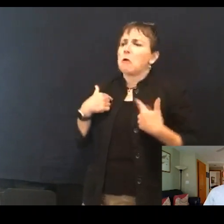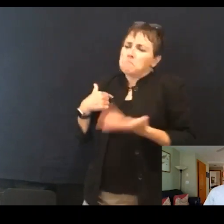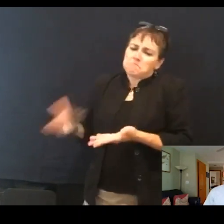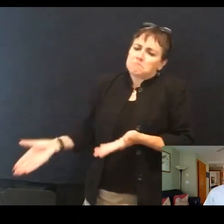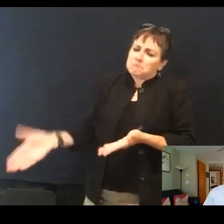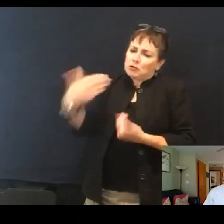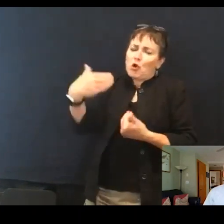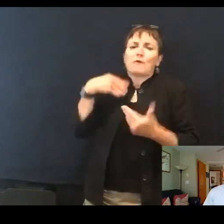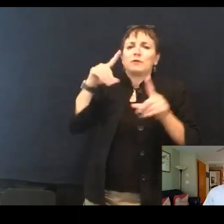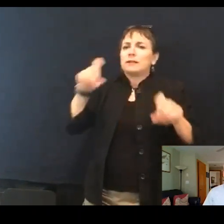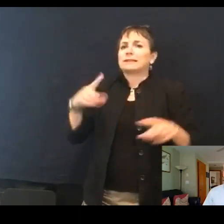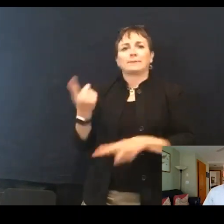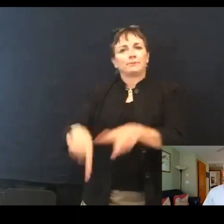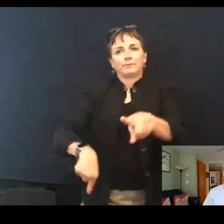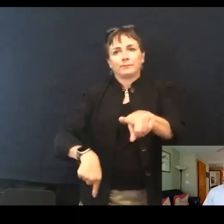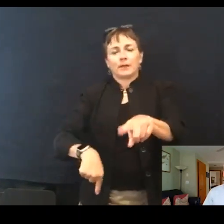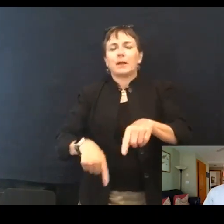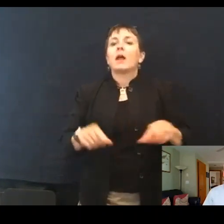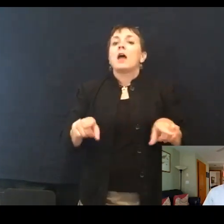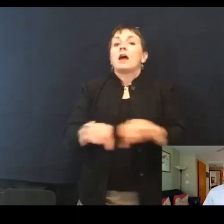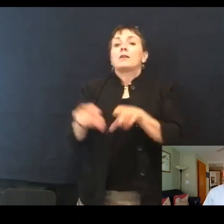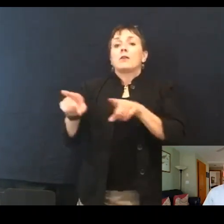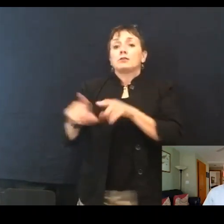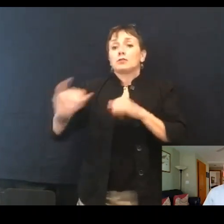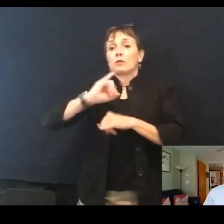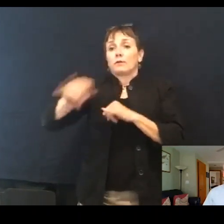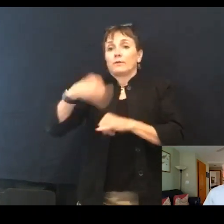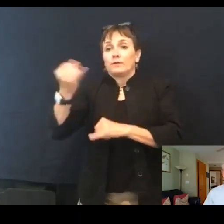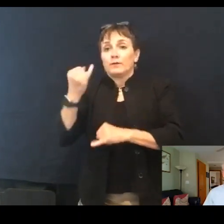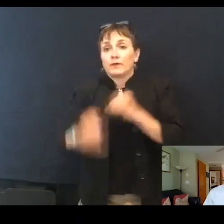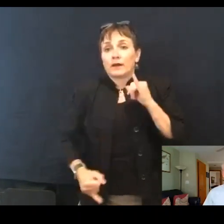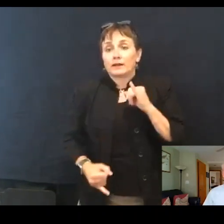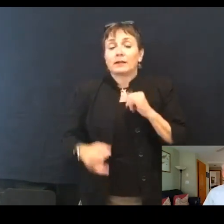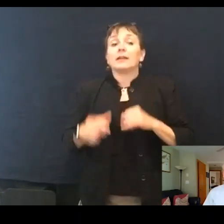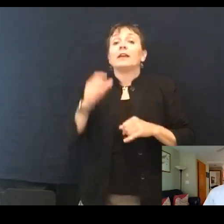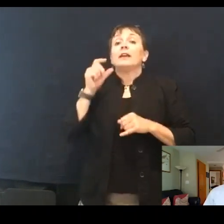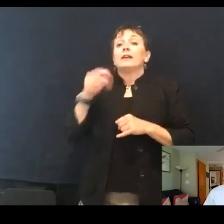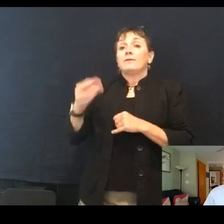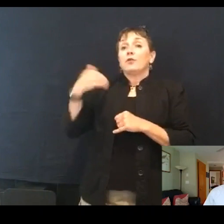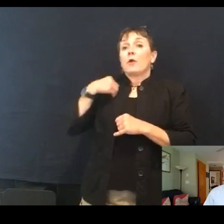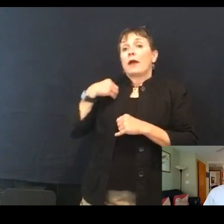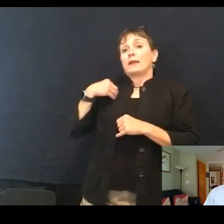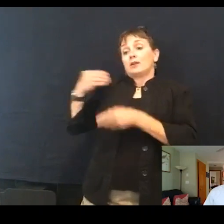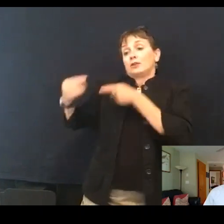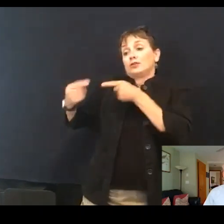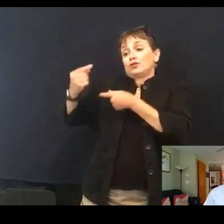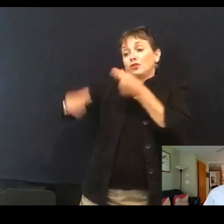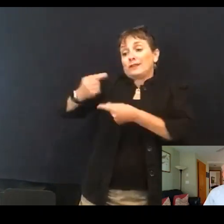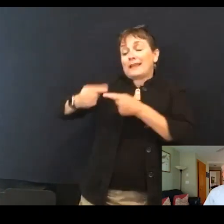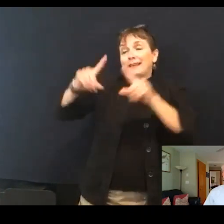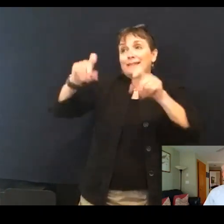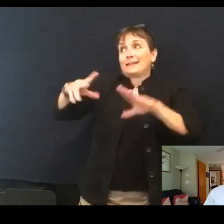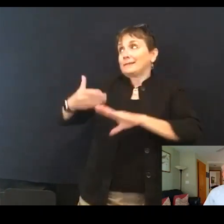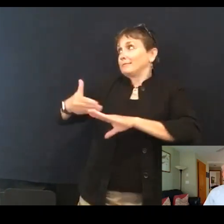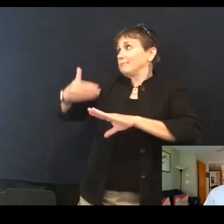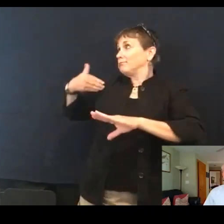And finally, you should not have had a genetic test since 2016